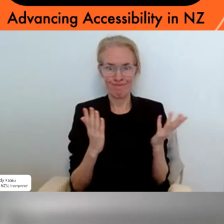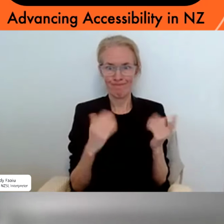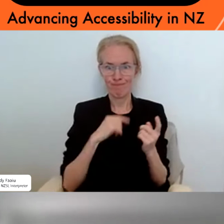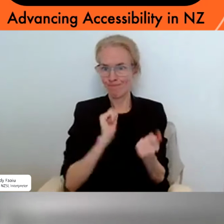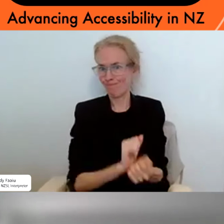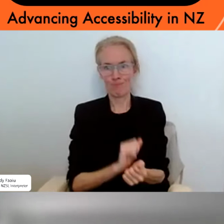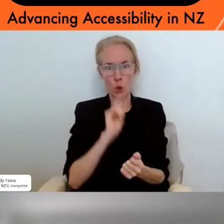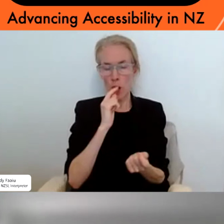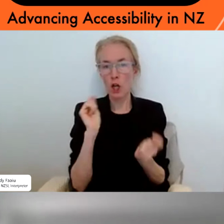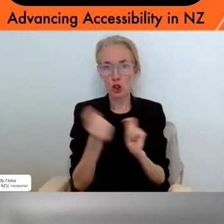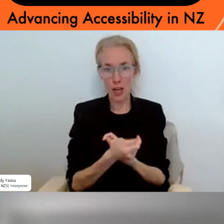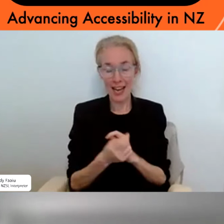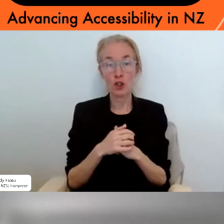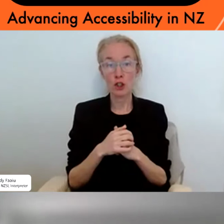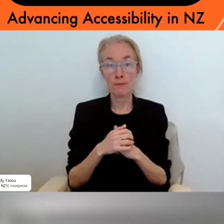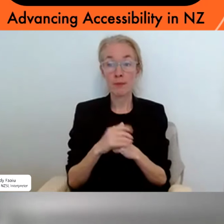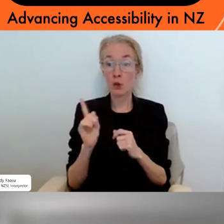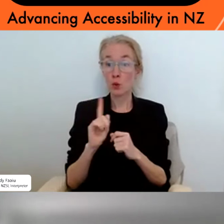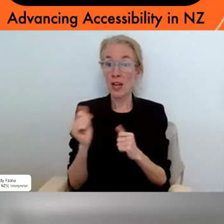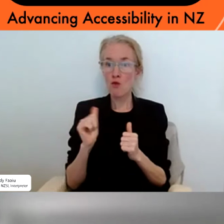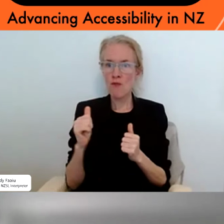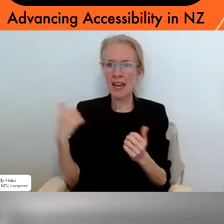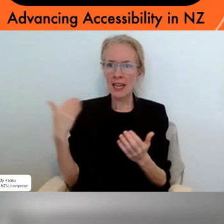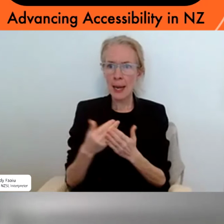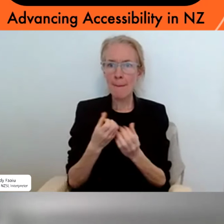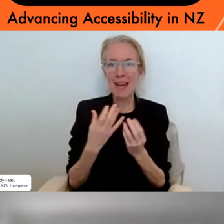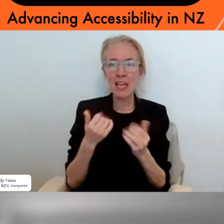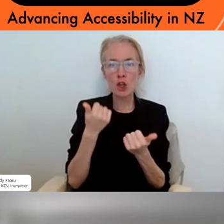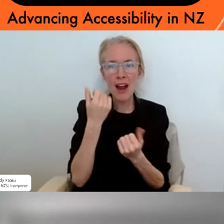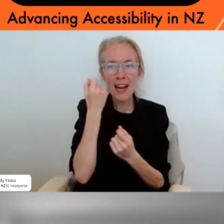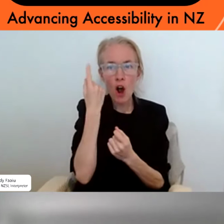so many good solutions already today and all those great standards.